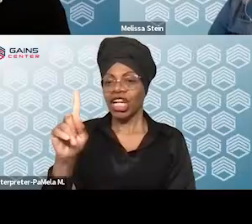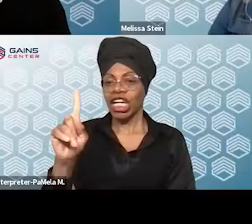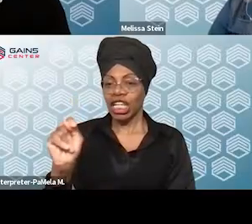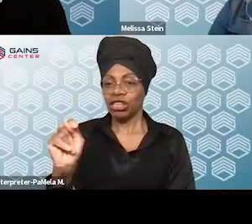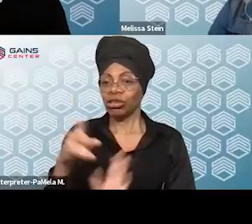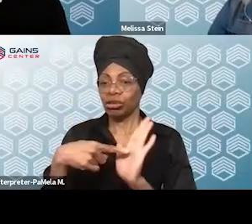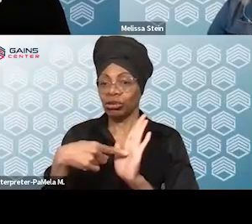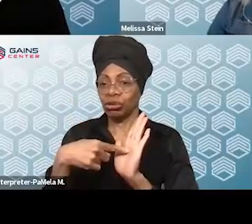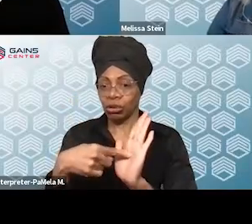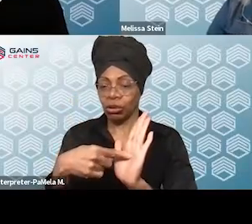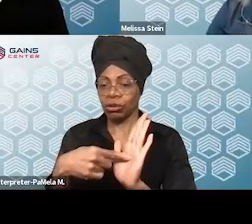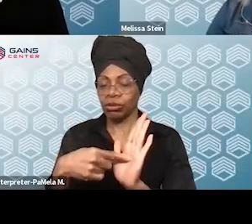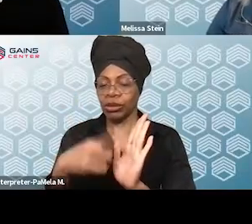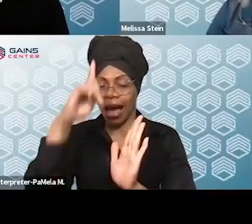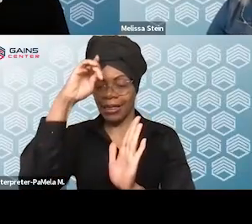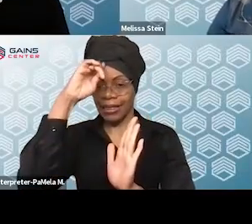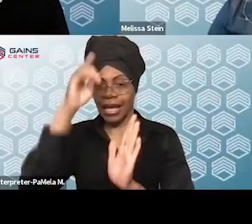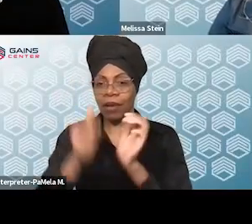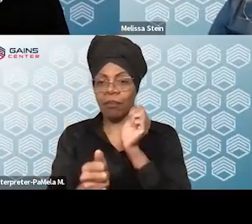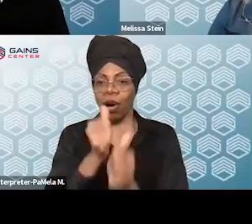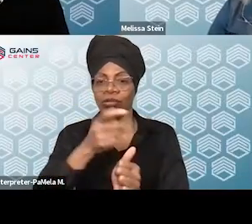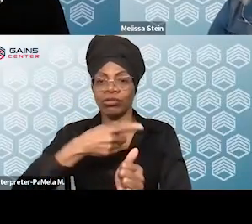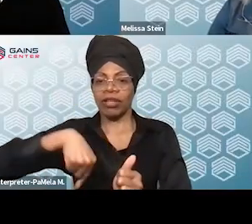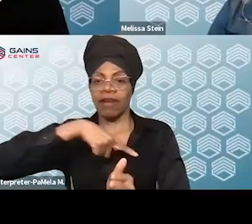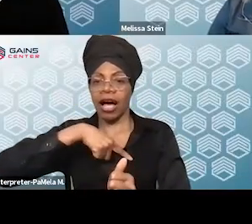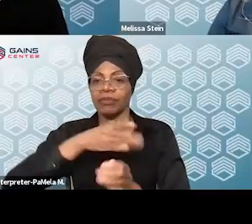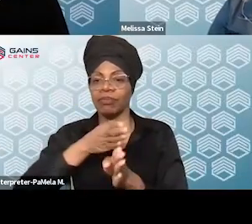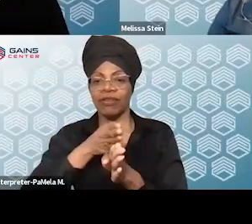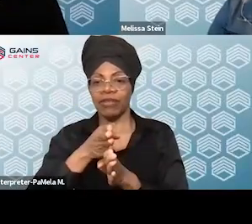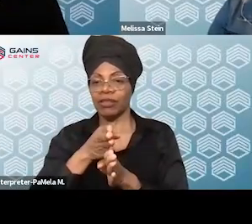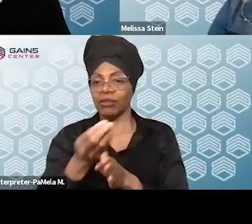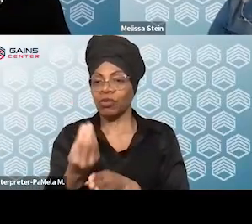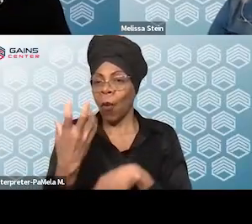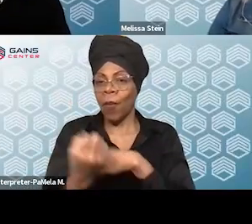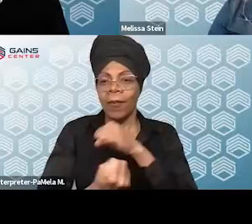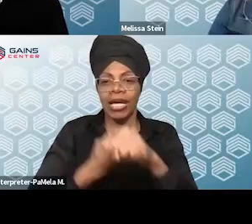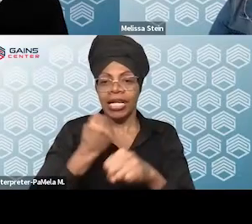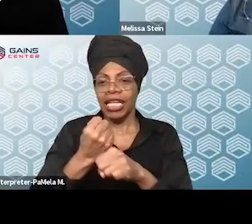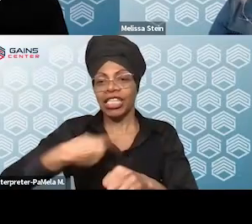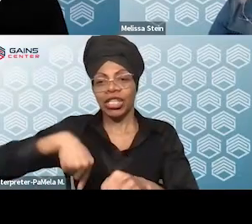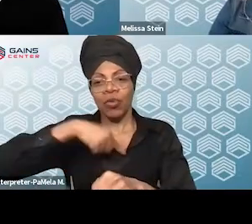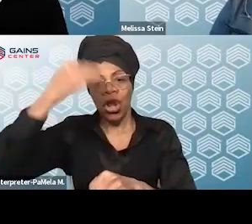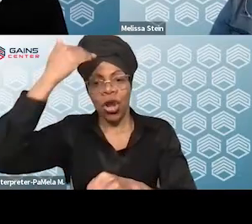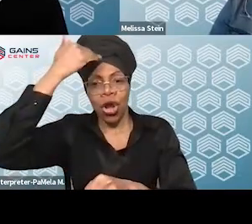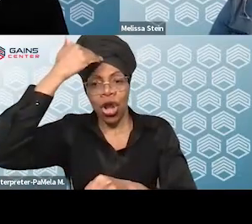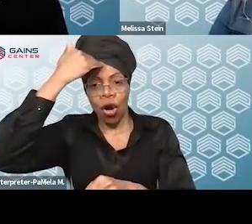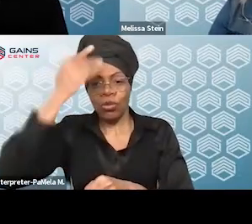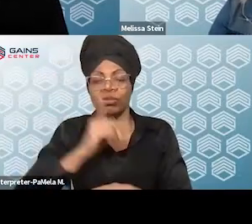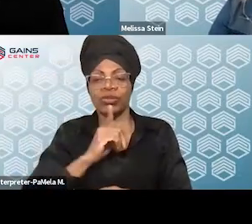And I think the vast majority of us have been in this field for as long as we have. We just know that to be true. The second thing